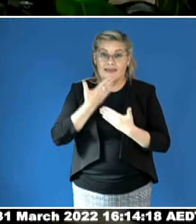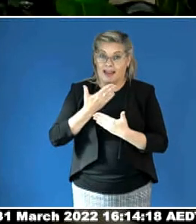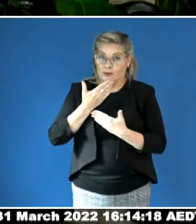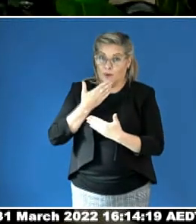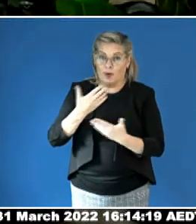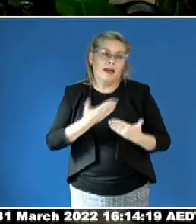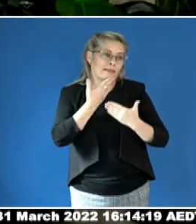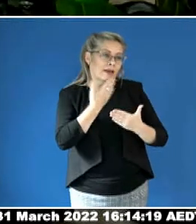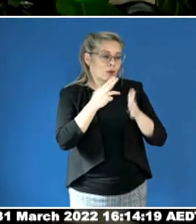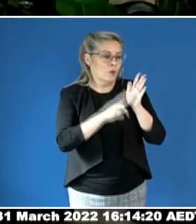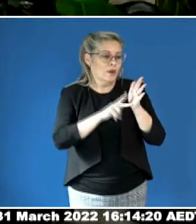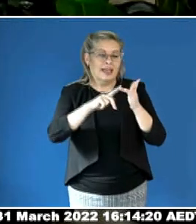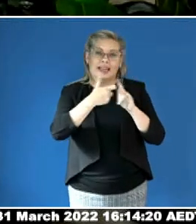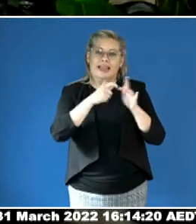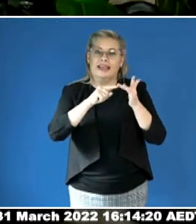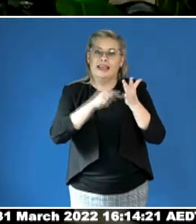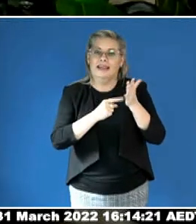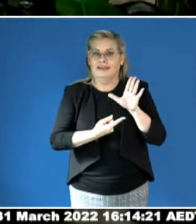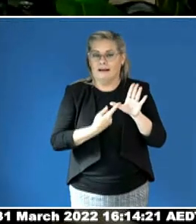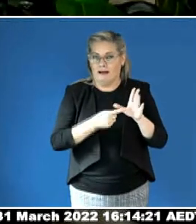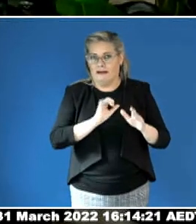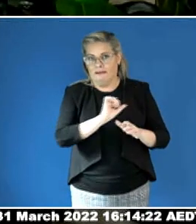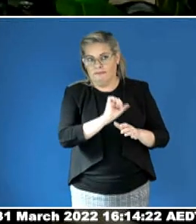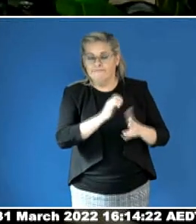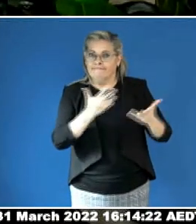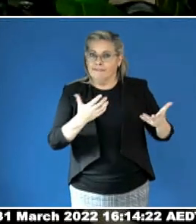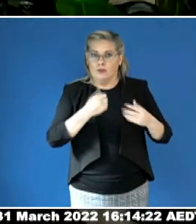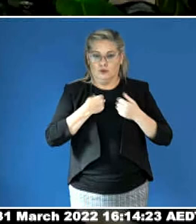It was - I'm very grateful to all the autistic individuals who have contributed to